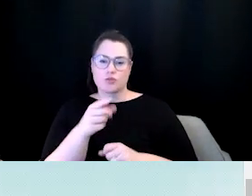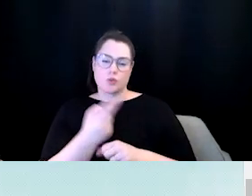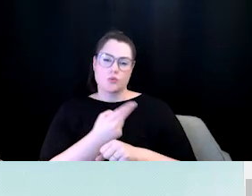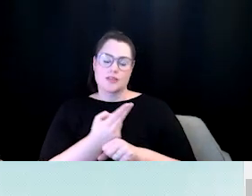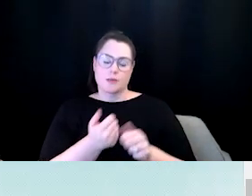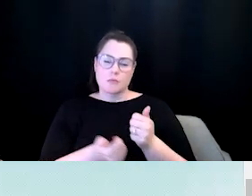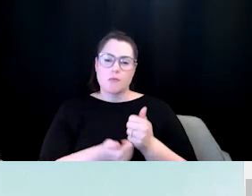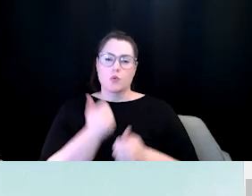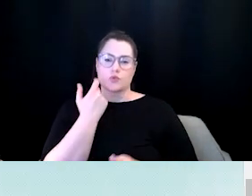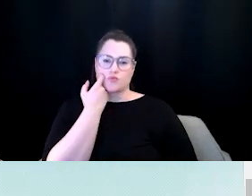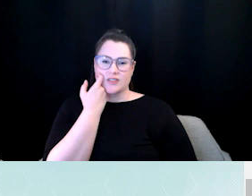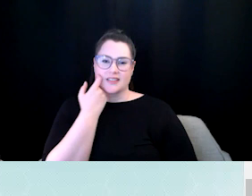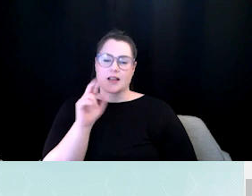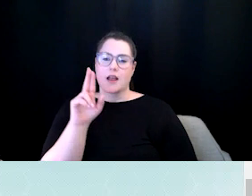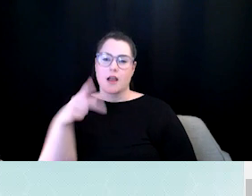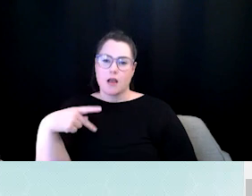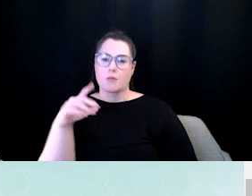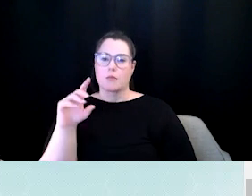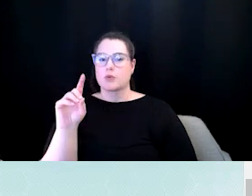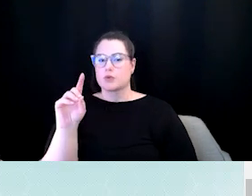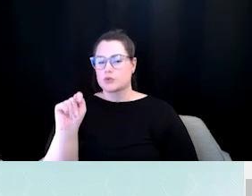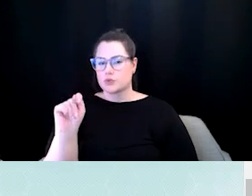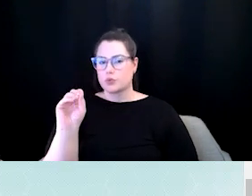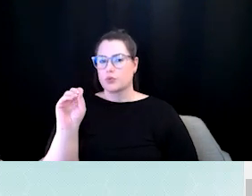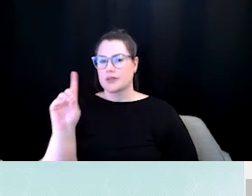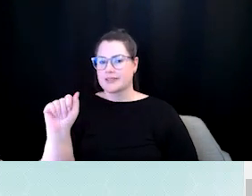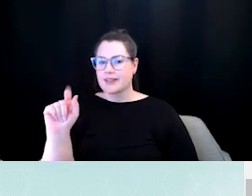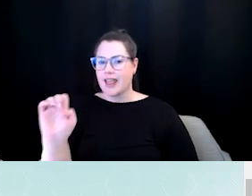All right, so you can have -- this is a link here that will take you to the information to the latest template.